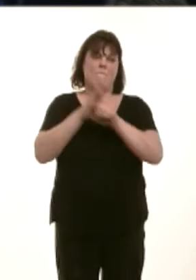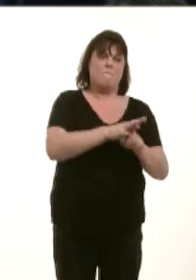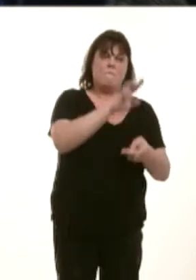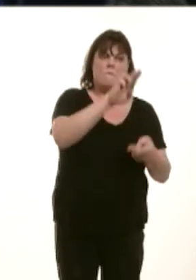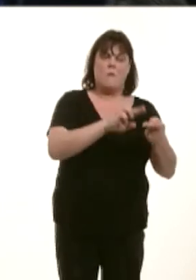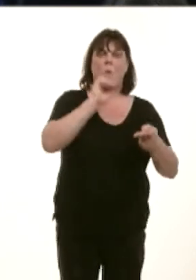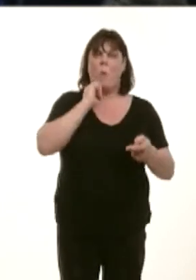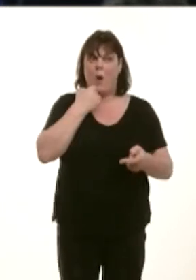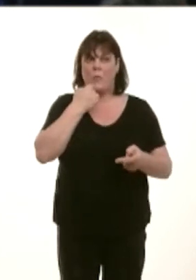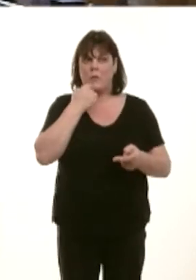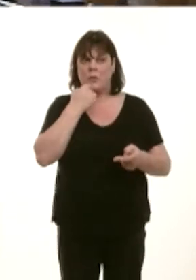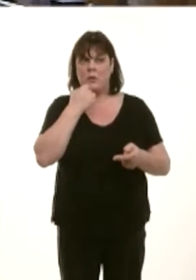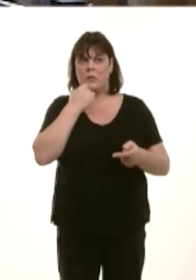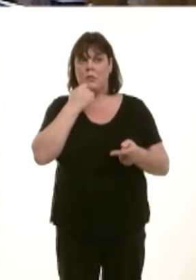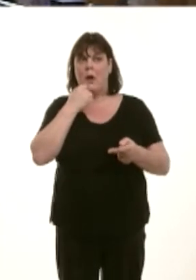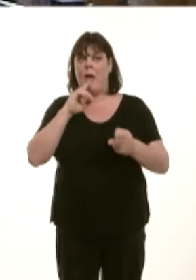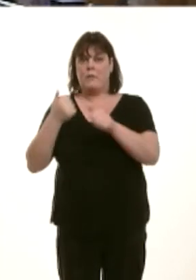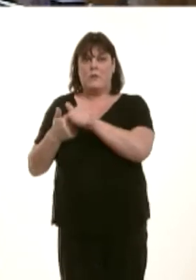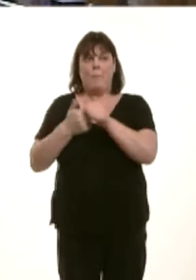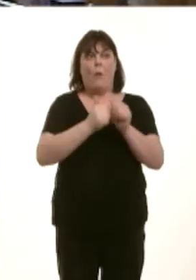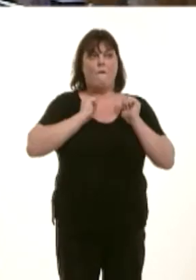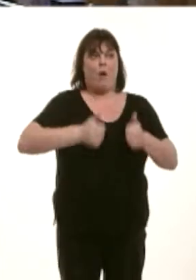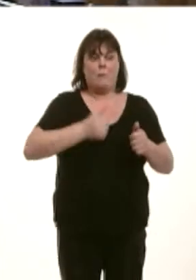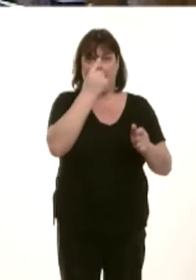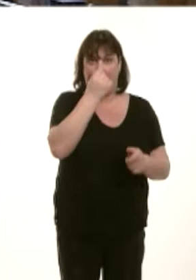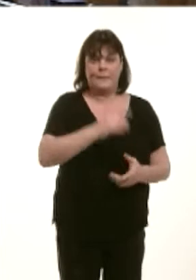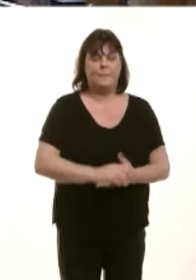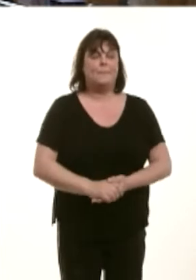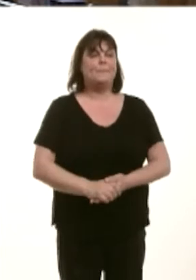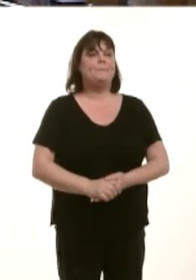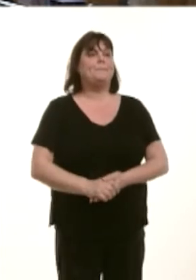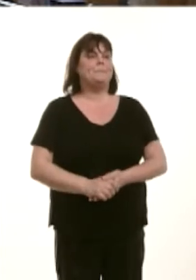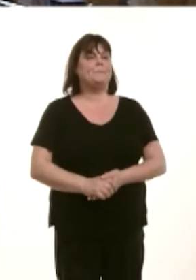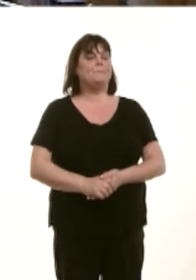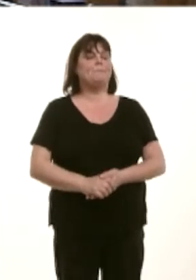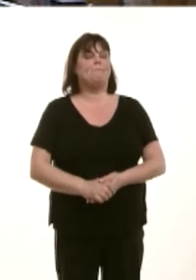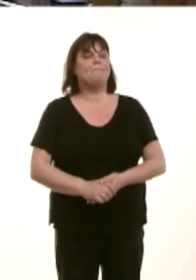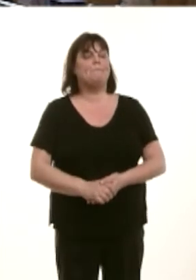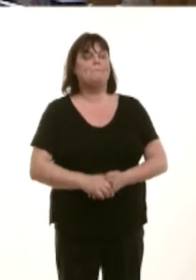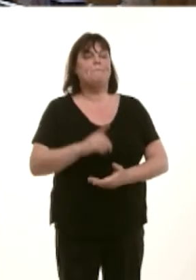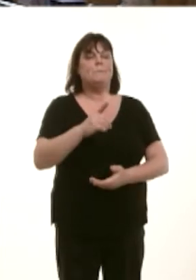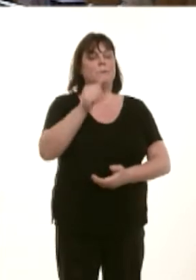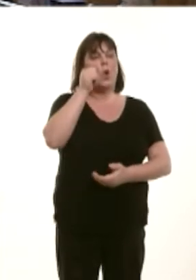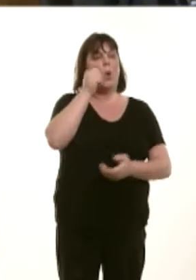has the teeth required to ensure change actually occurs? Carwyn Jones: I am sure that the Deputy Minister will contact the Westminster Government to